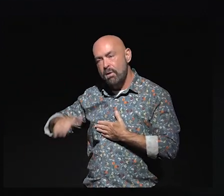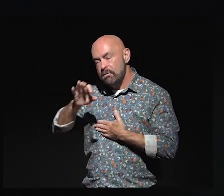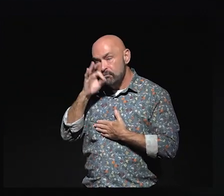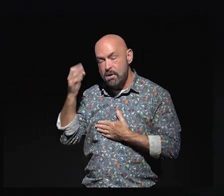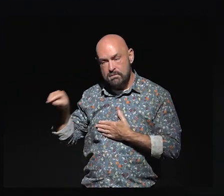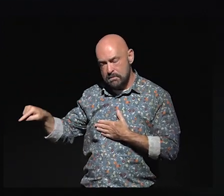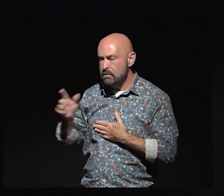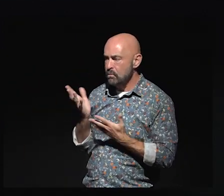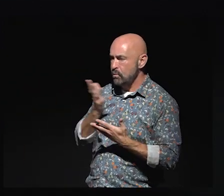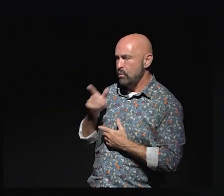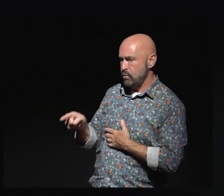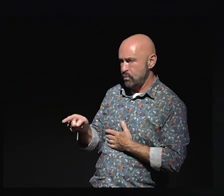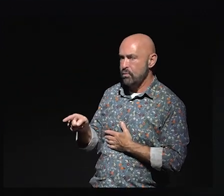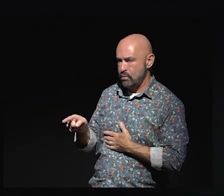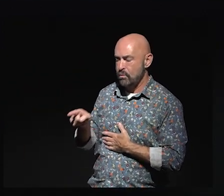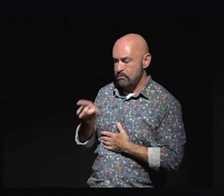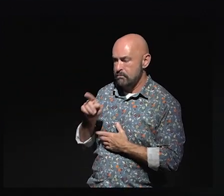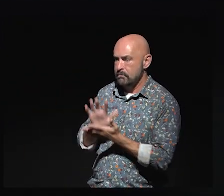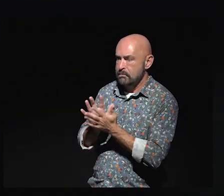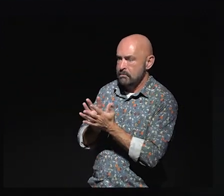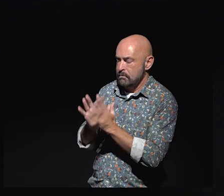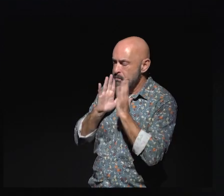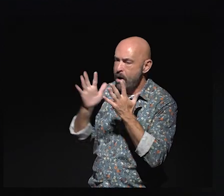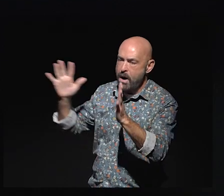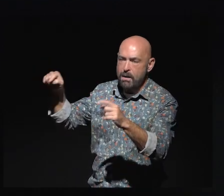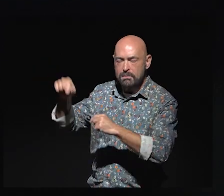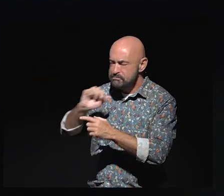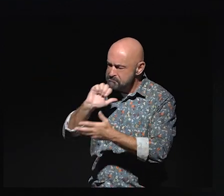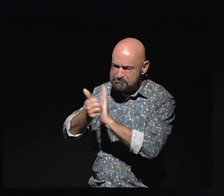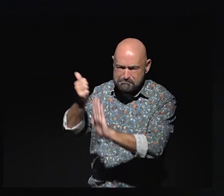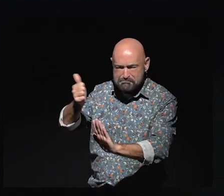was, in fact, his most brilliant student ever,